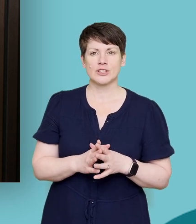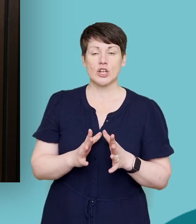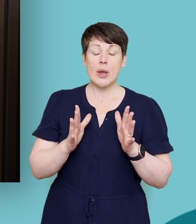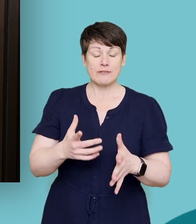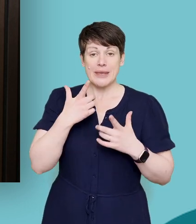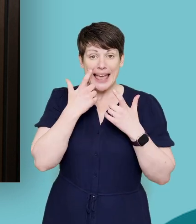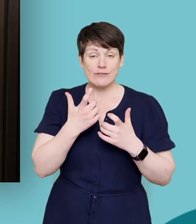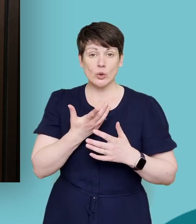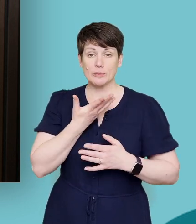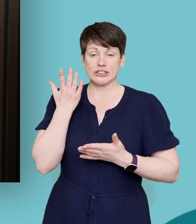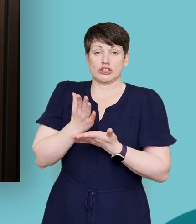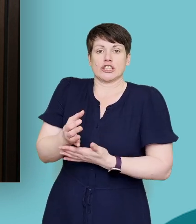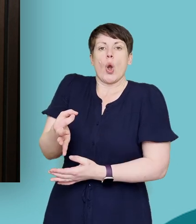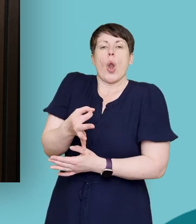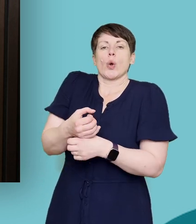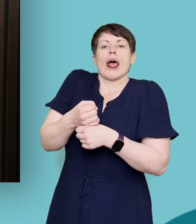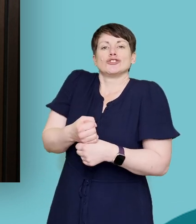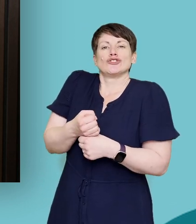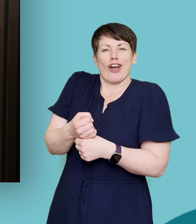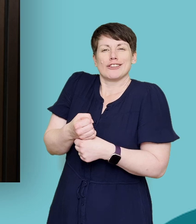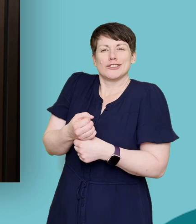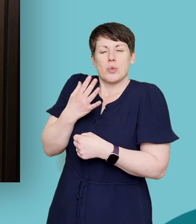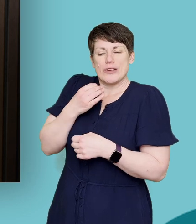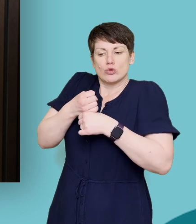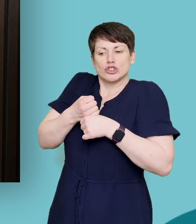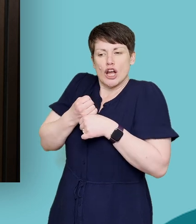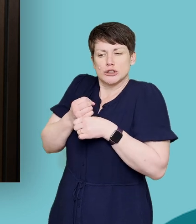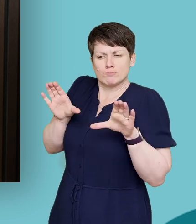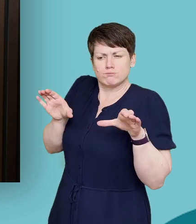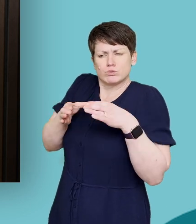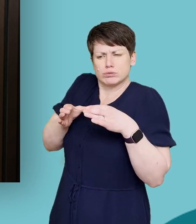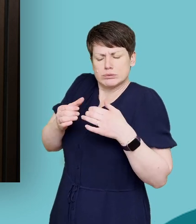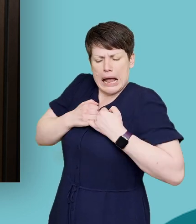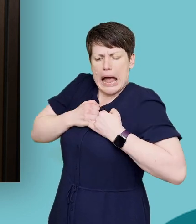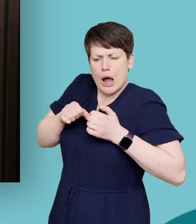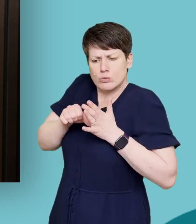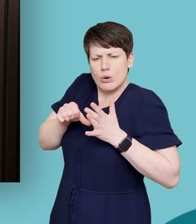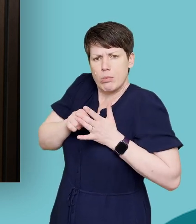And when you localise, you think in yourself, in your problems, in your situations,